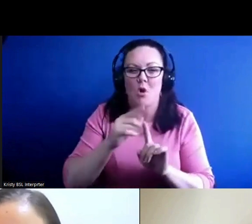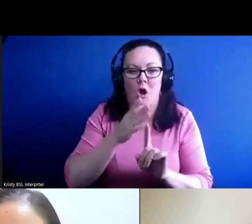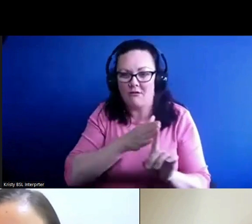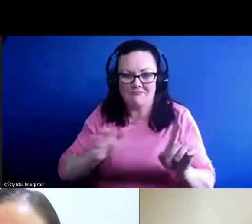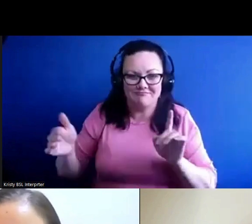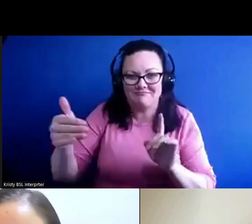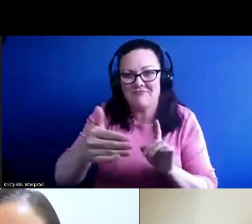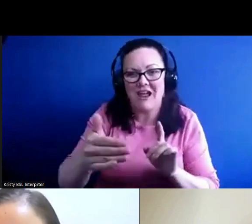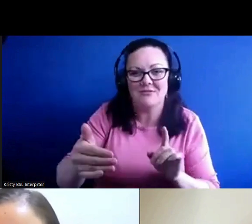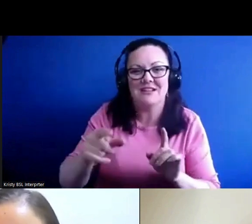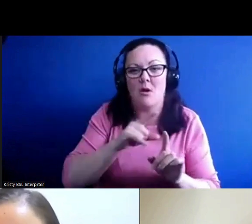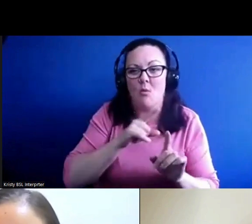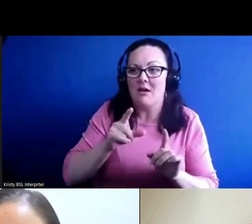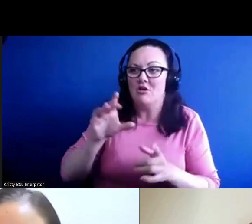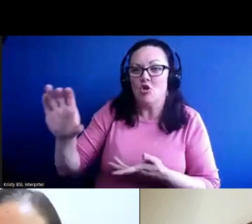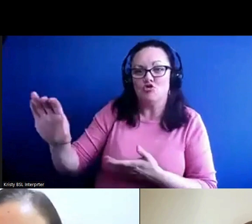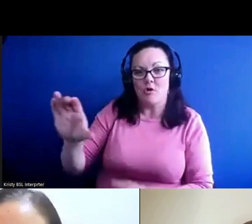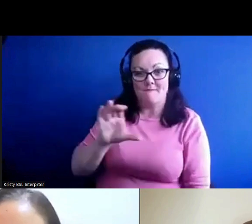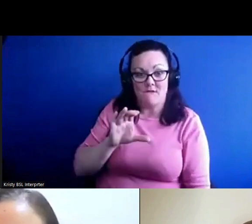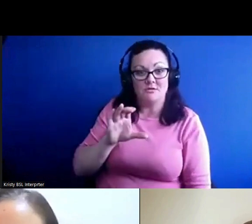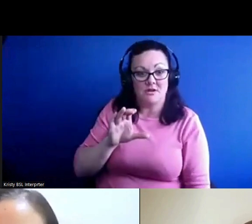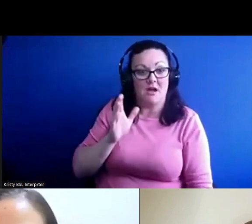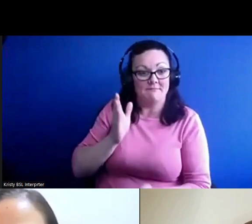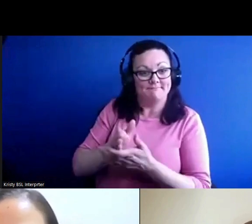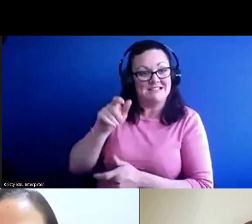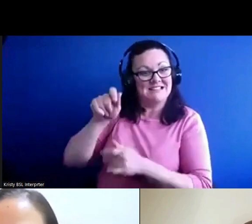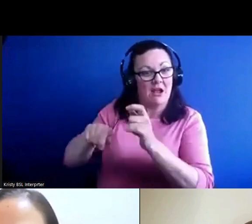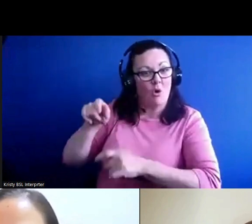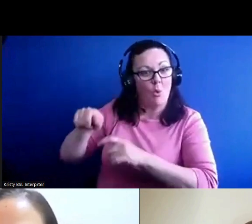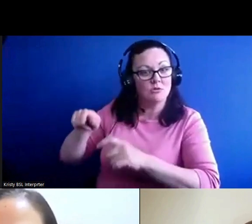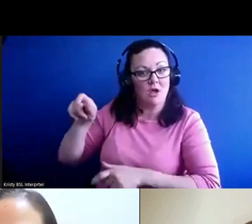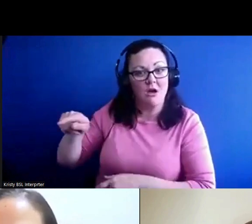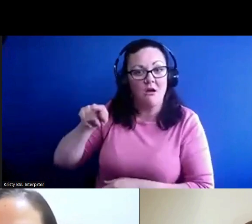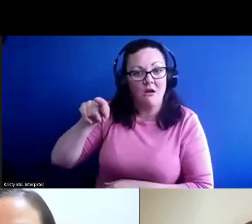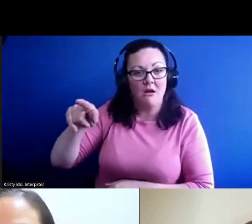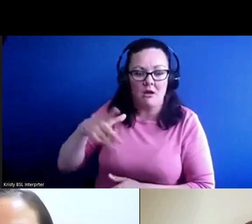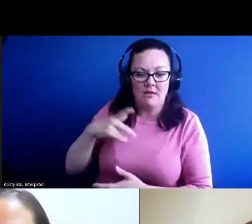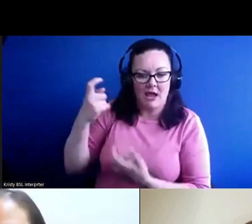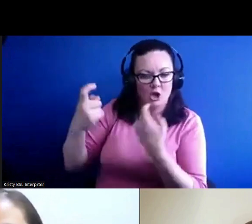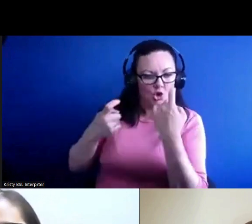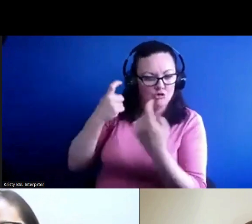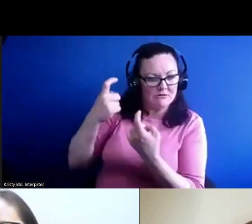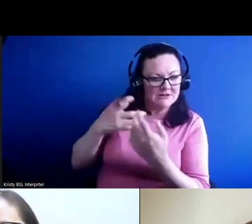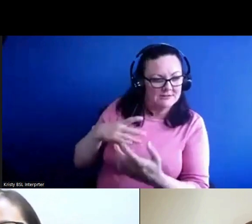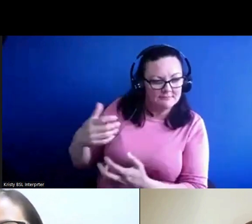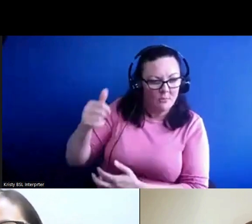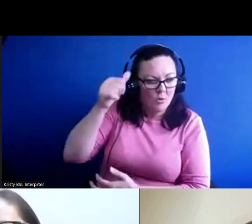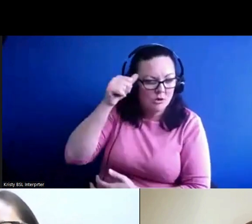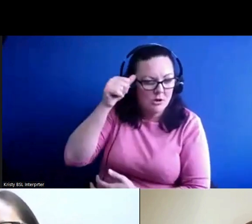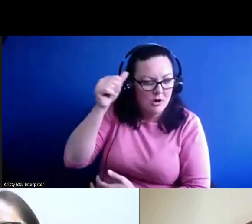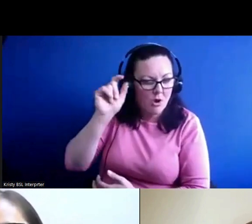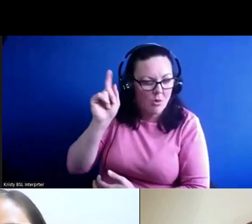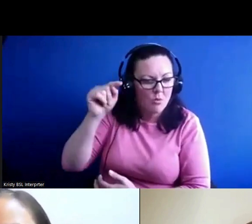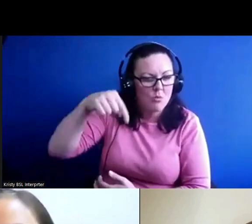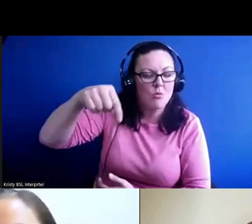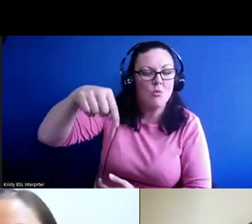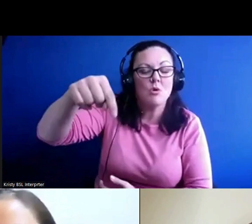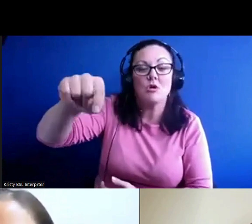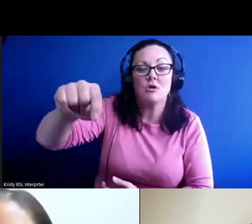your funders also is a stakeholder and they are also curious and so we would incorporate and our community